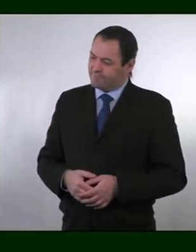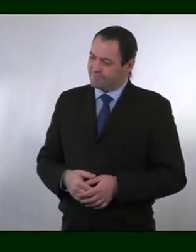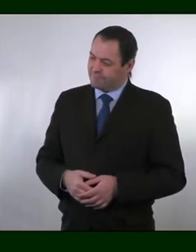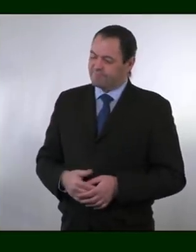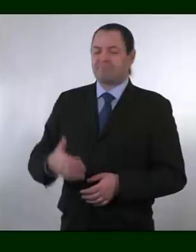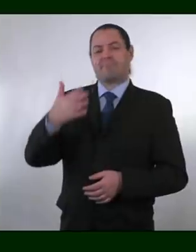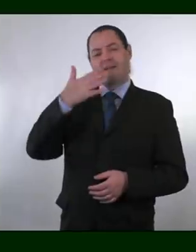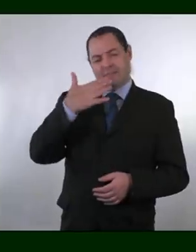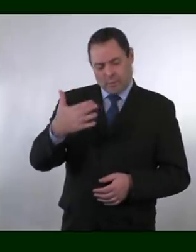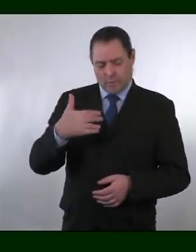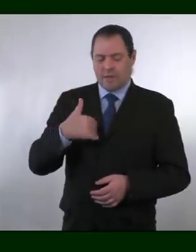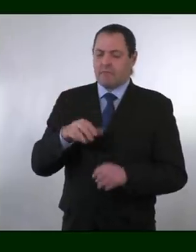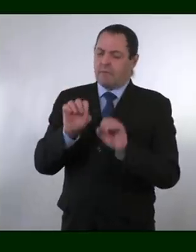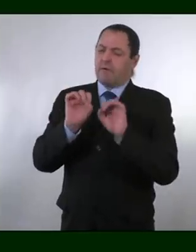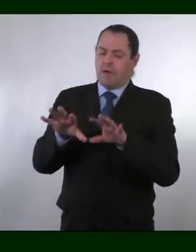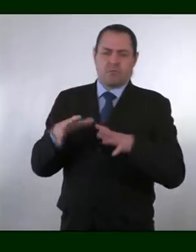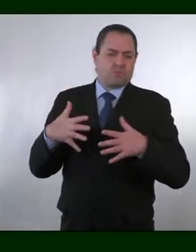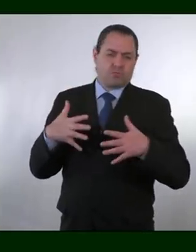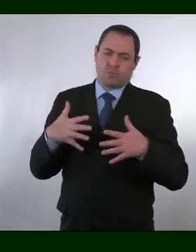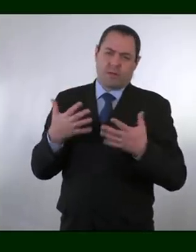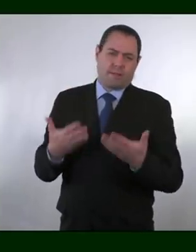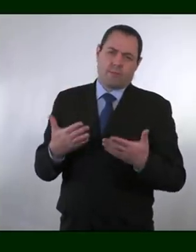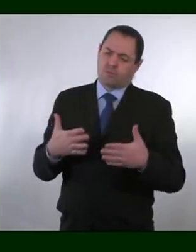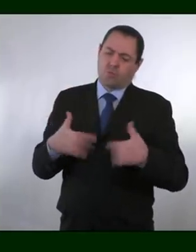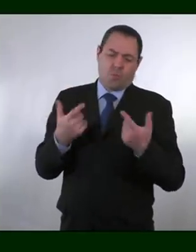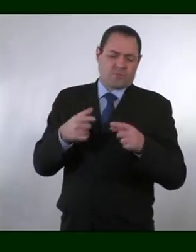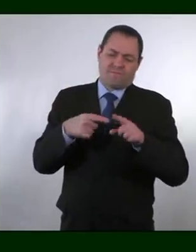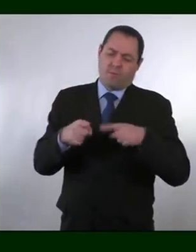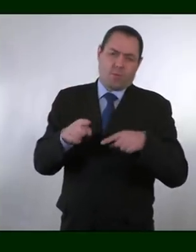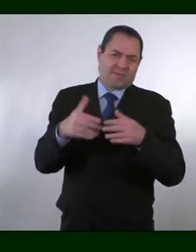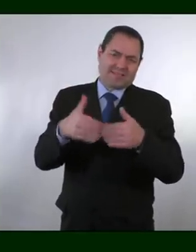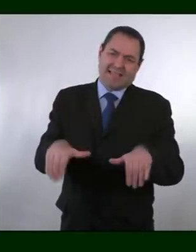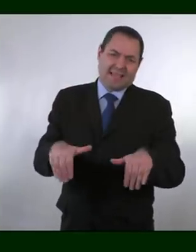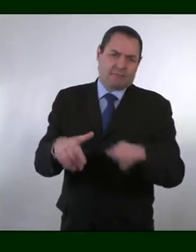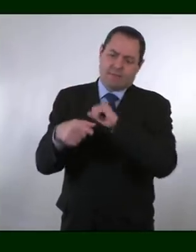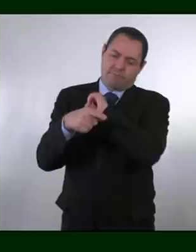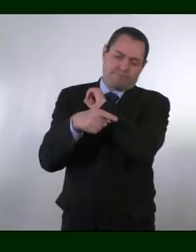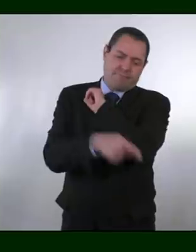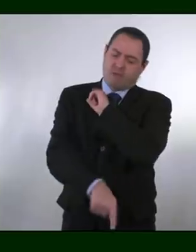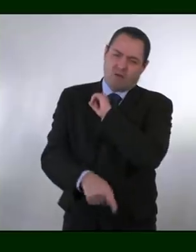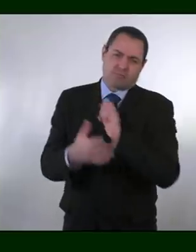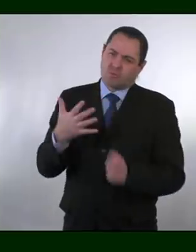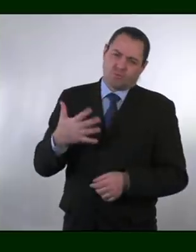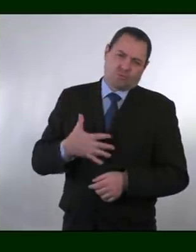I can tell my hon. Friend that we do not want any football team to go out of business as a result of this pandemic and that we are doing